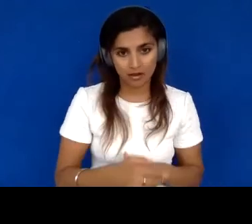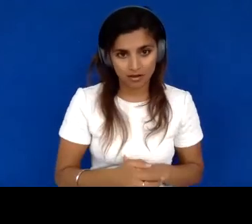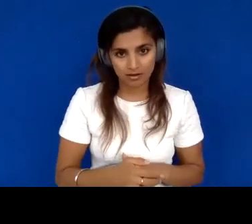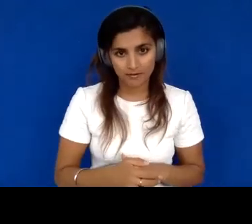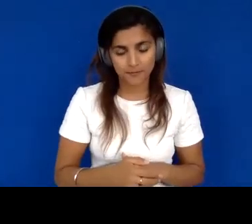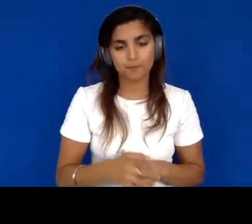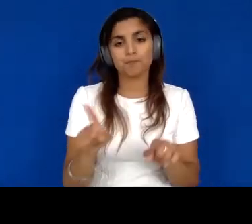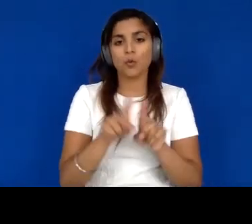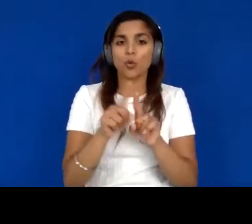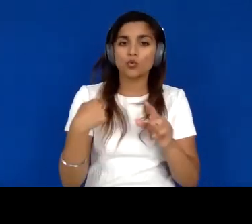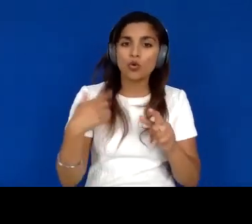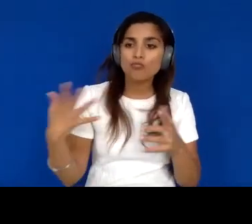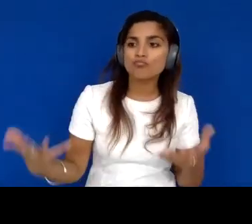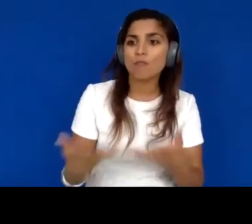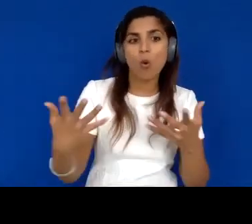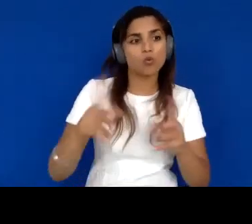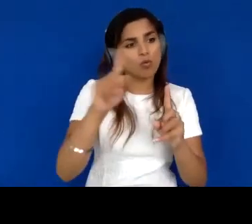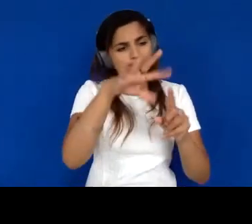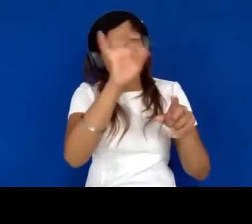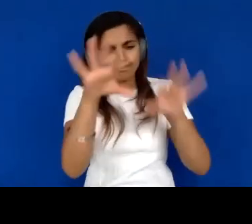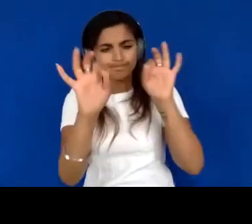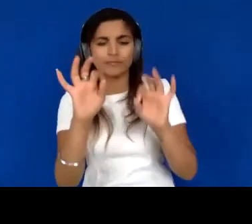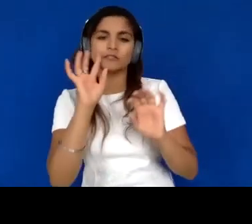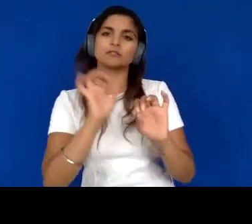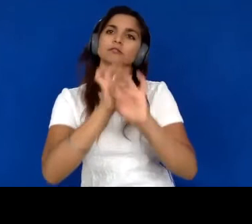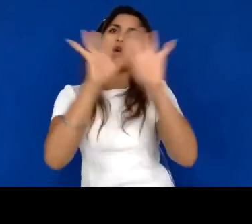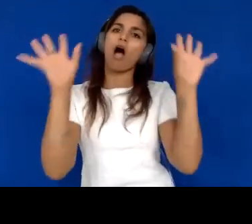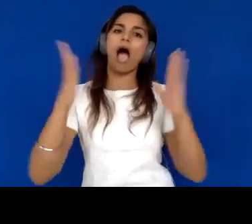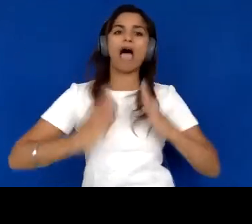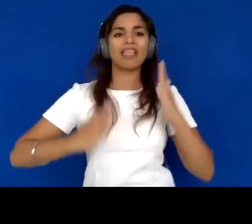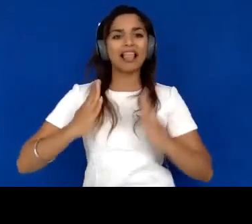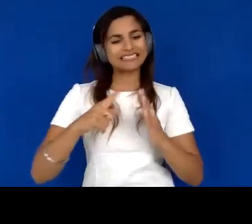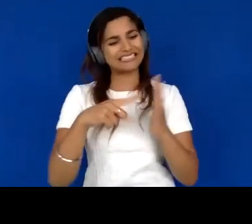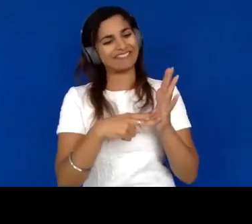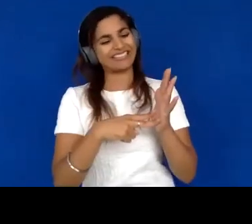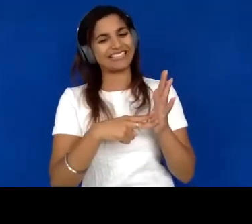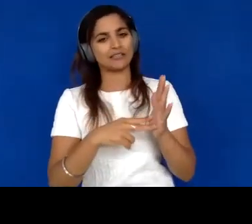star athletes and TV presenting teams and finally to encourage a greater